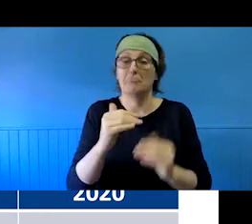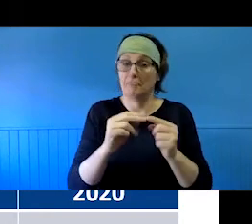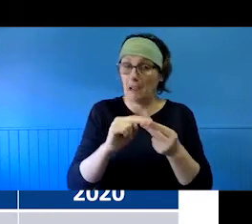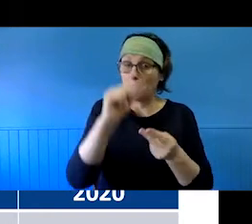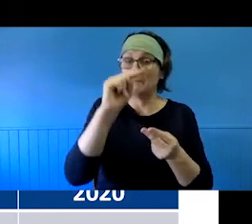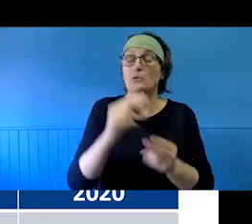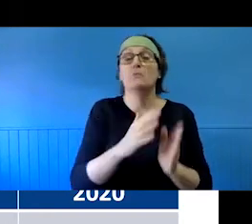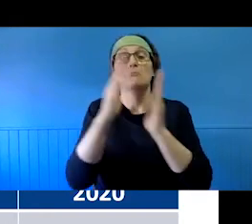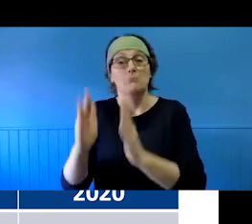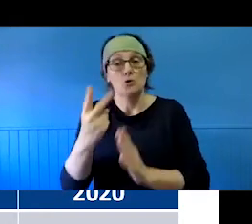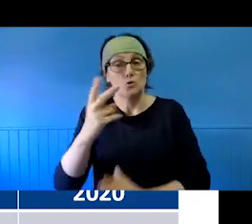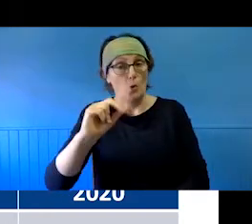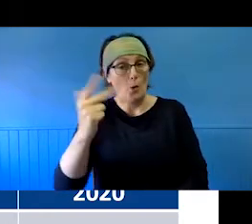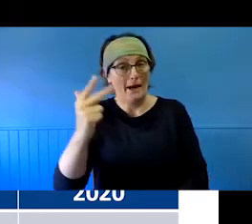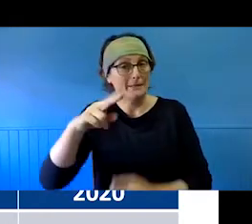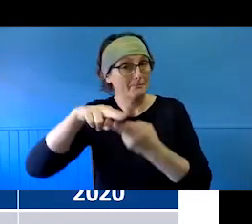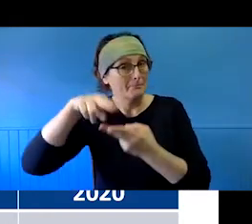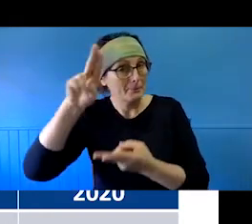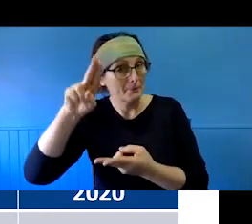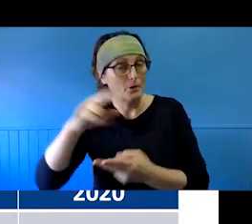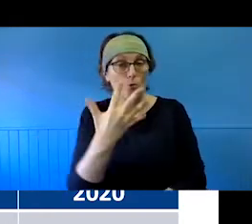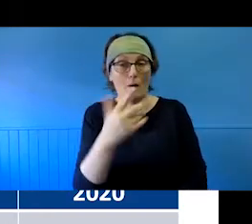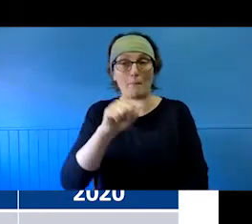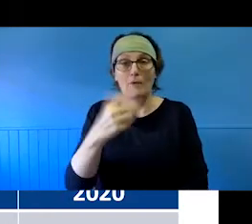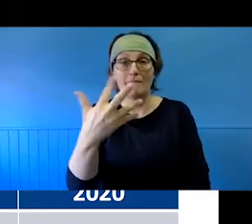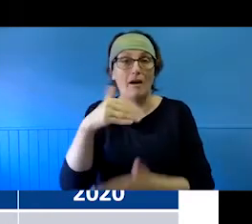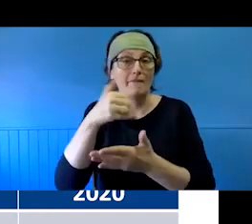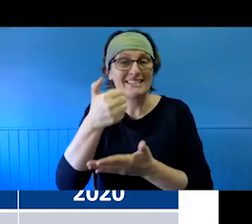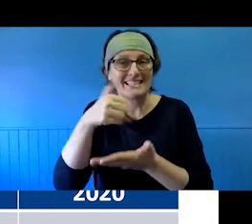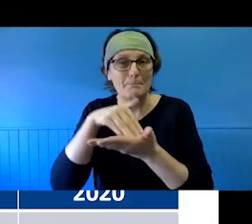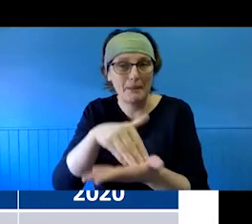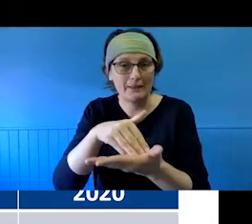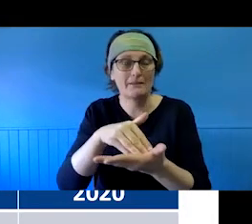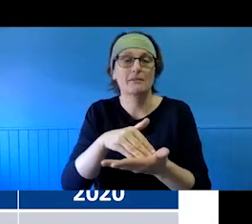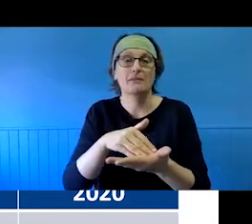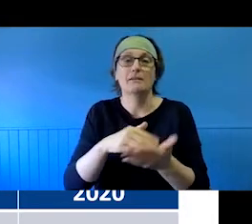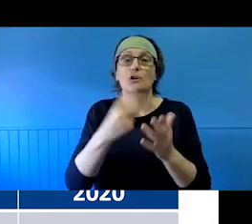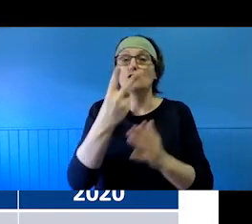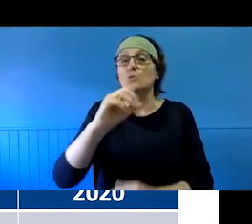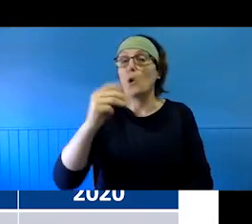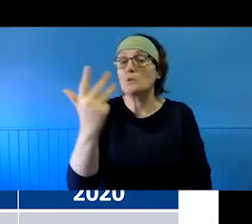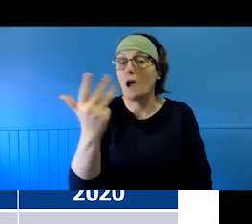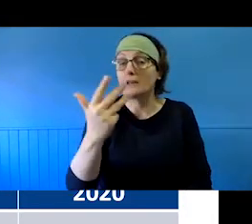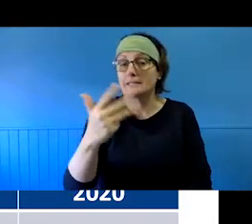2018 continued that increase to 1.56 million. And, of course, 2019 hasn't been released.